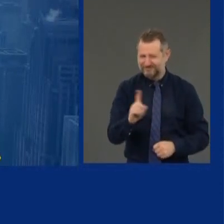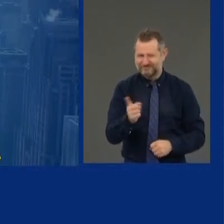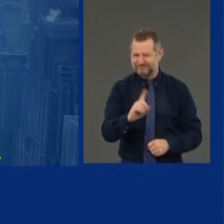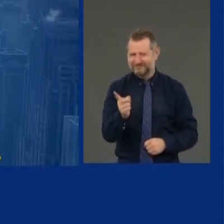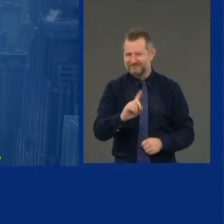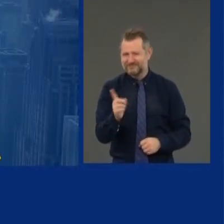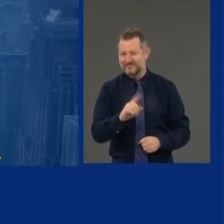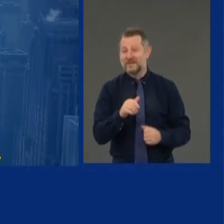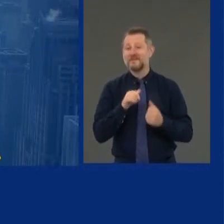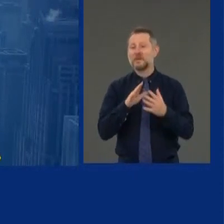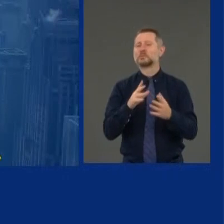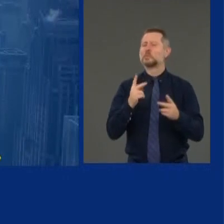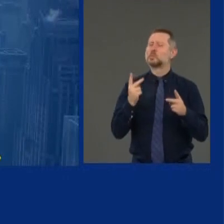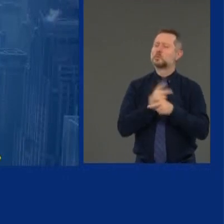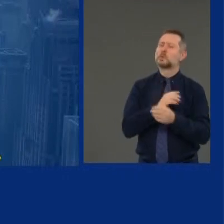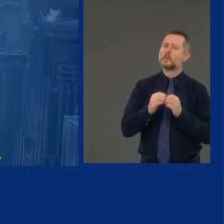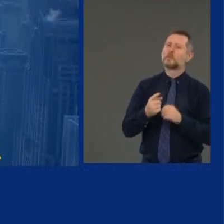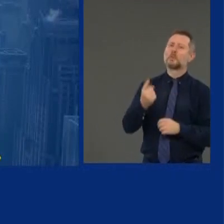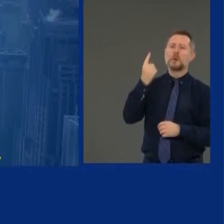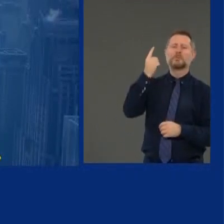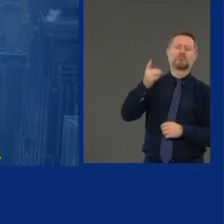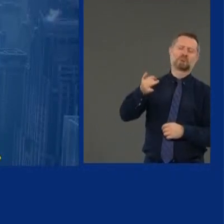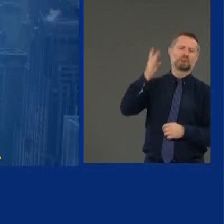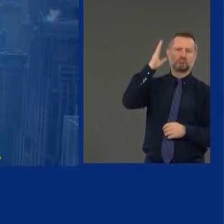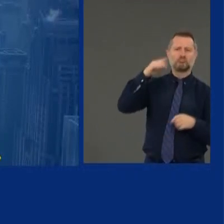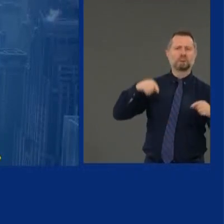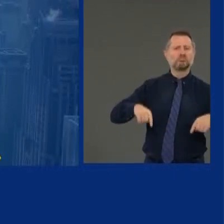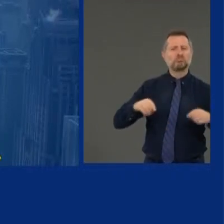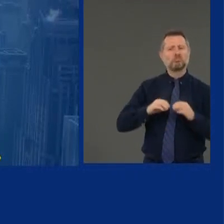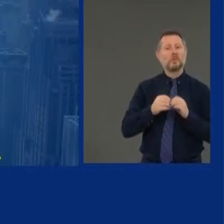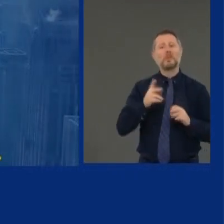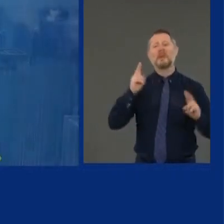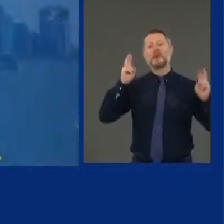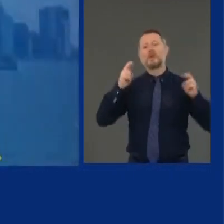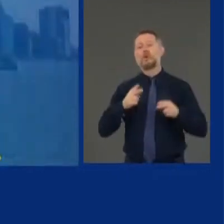CREATION. THEN WE HAD THE WORST CRISIS IN